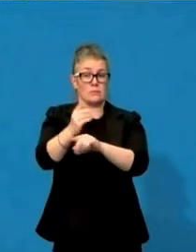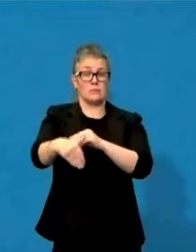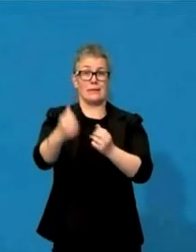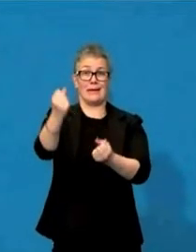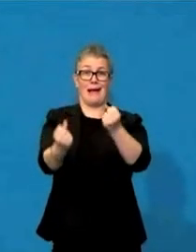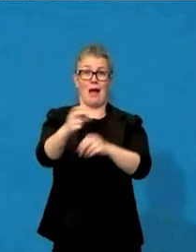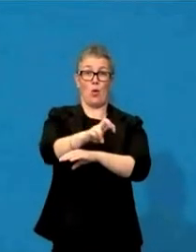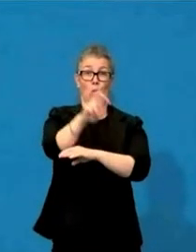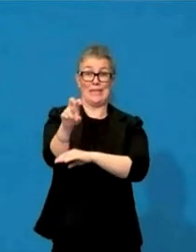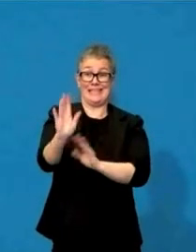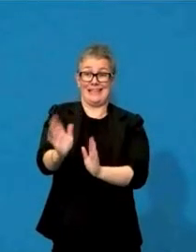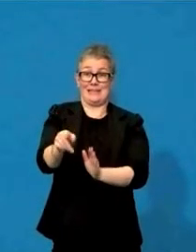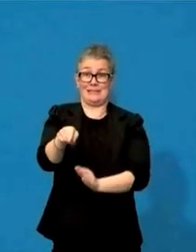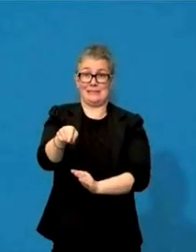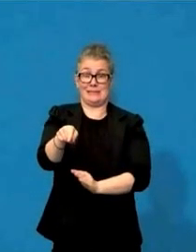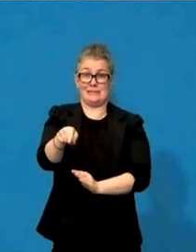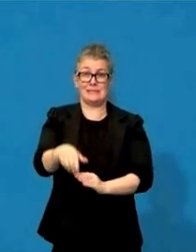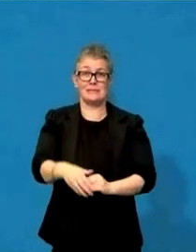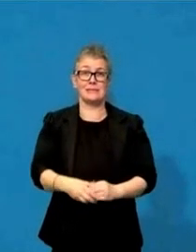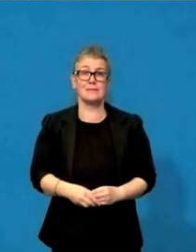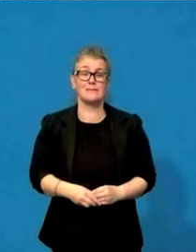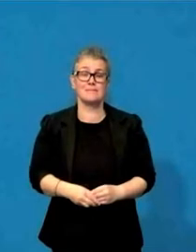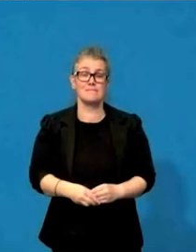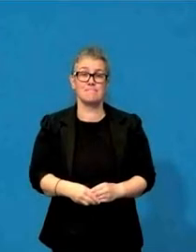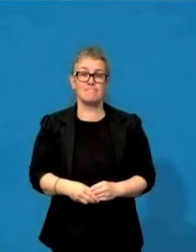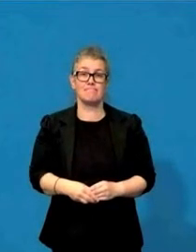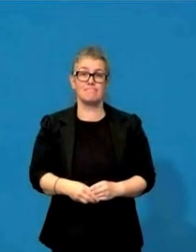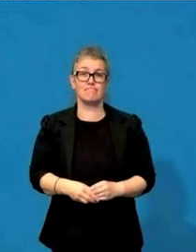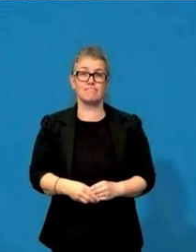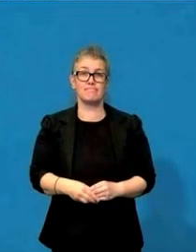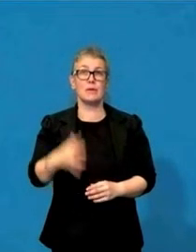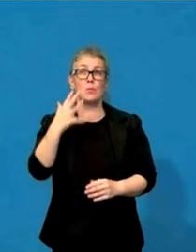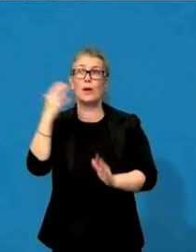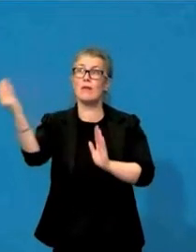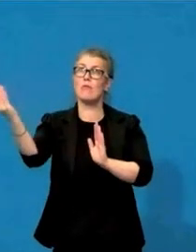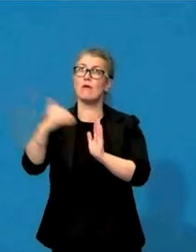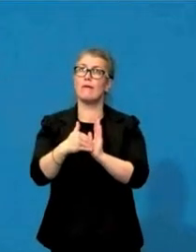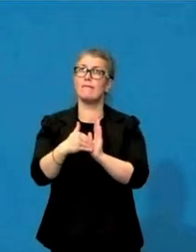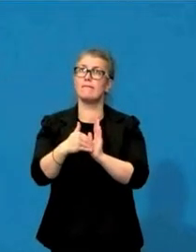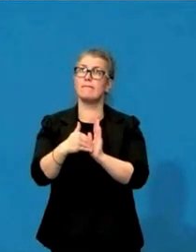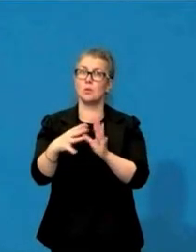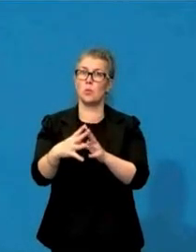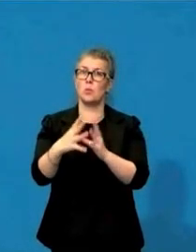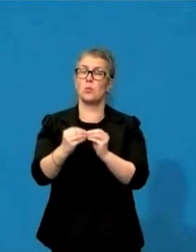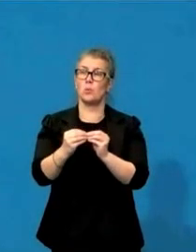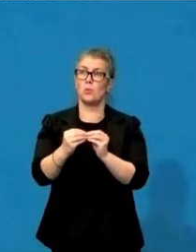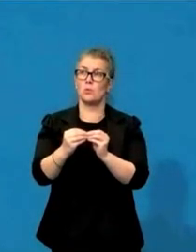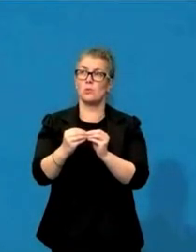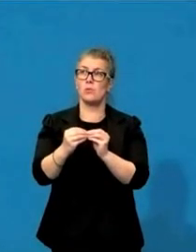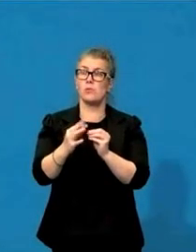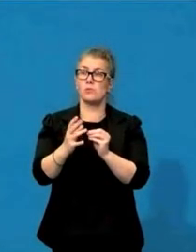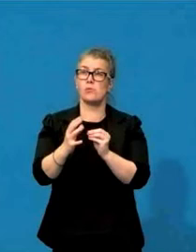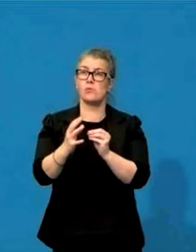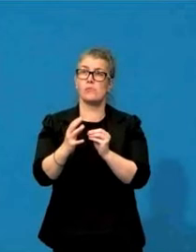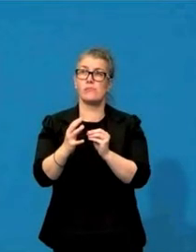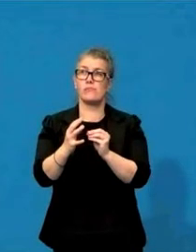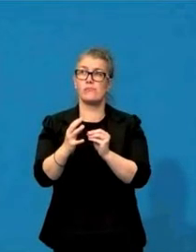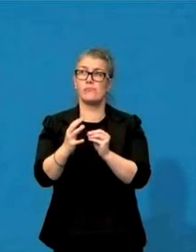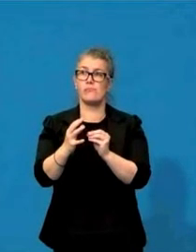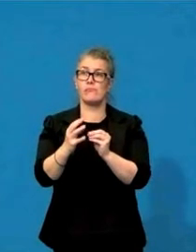And then it arrived in - I think